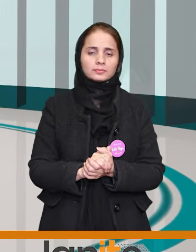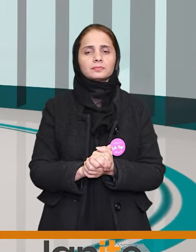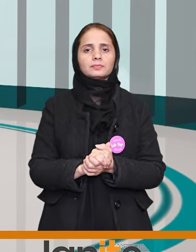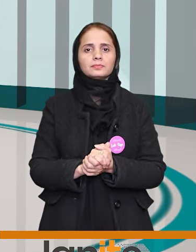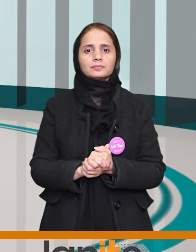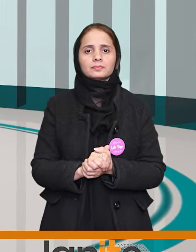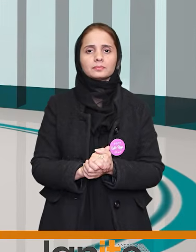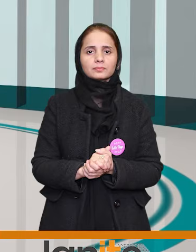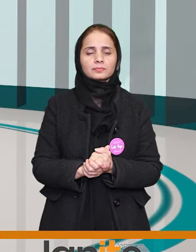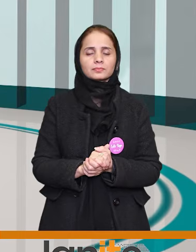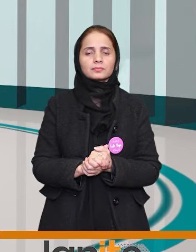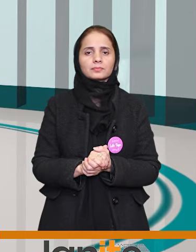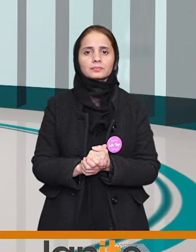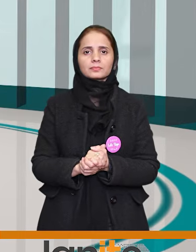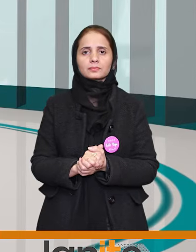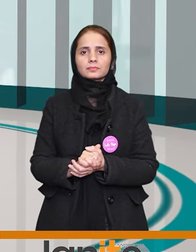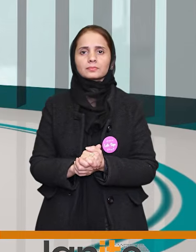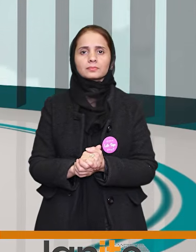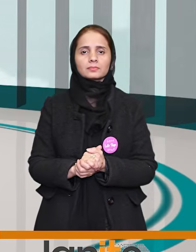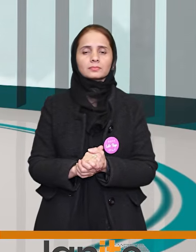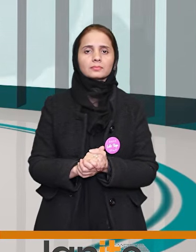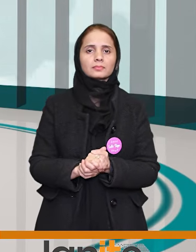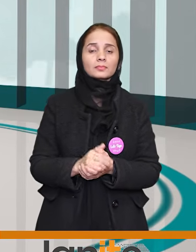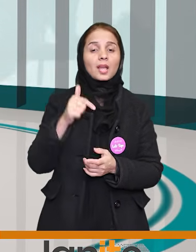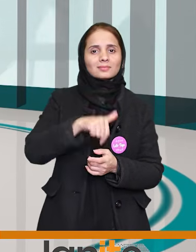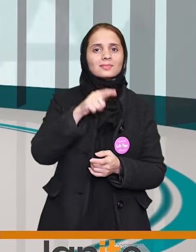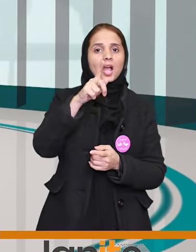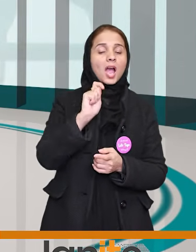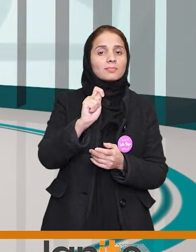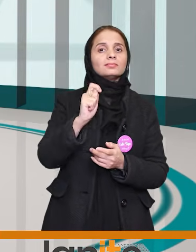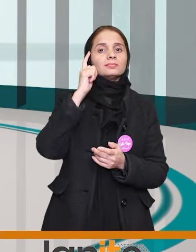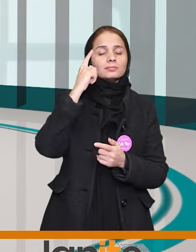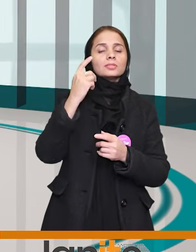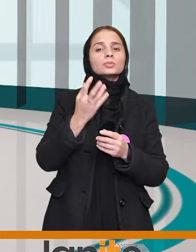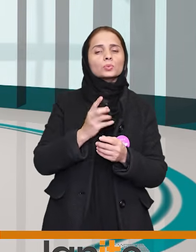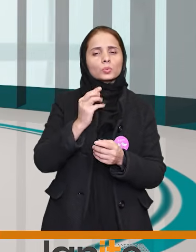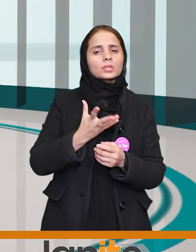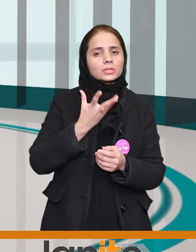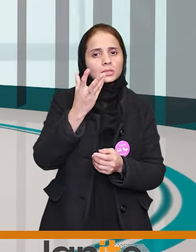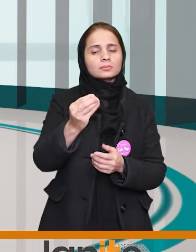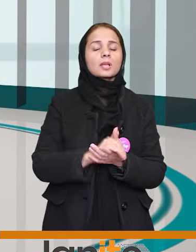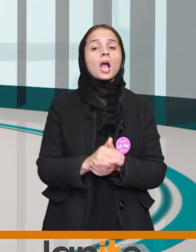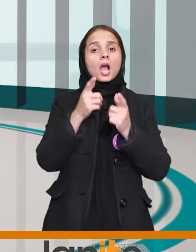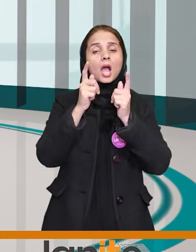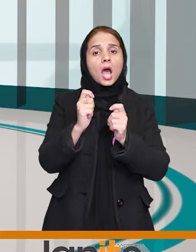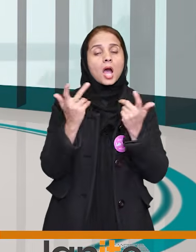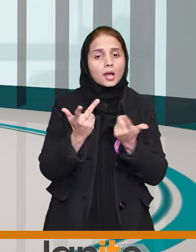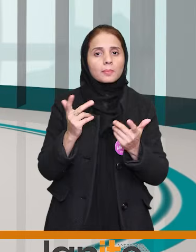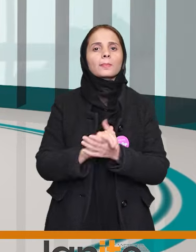Then tell a little about your work. Your work i.e., you are telling employer about your work.